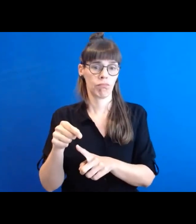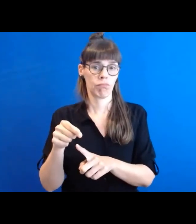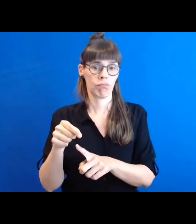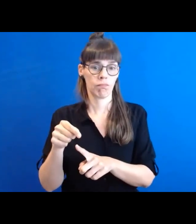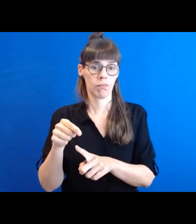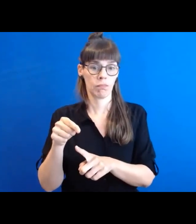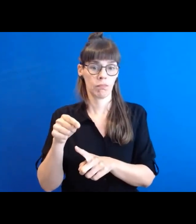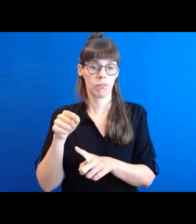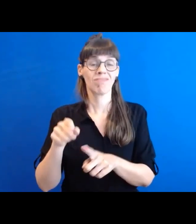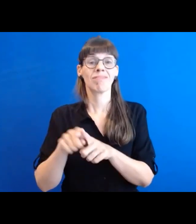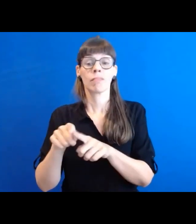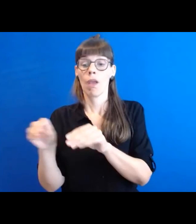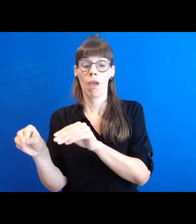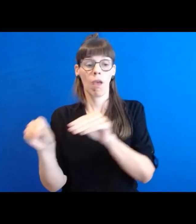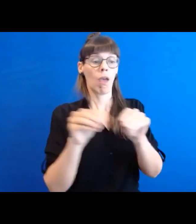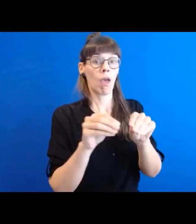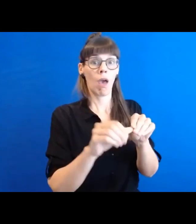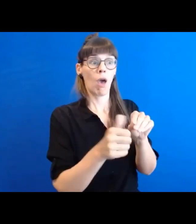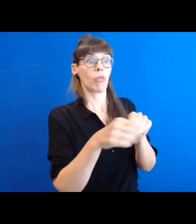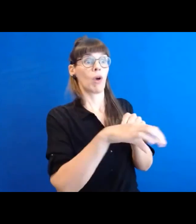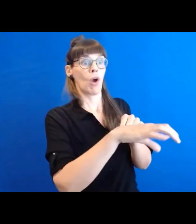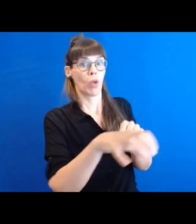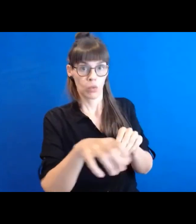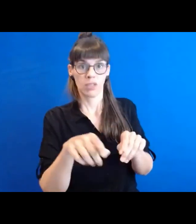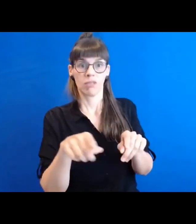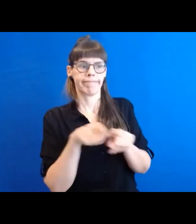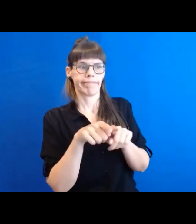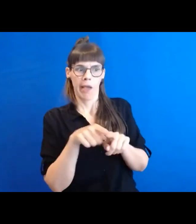And that also had influence impact on persons with disabilities